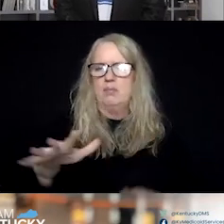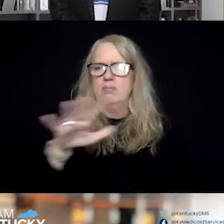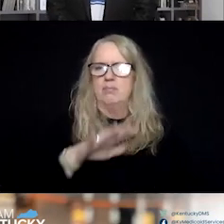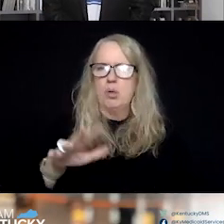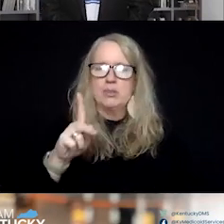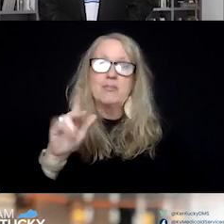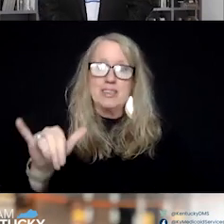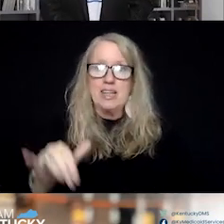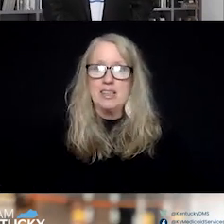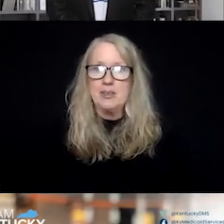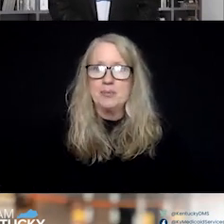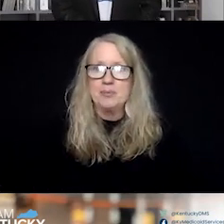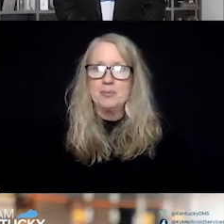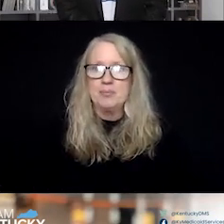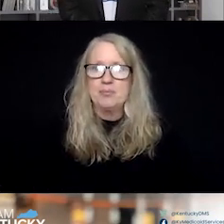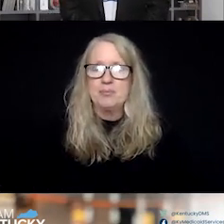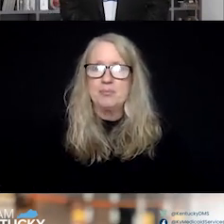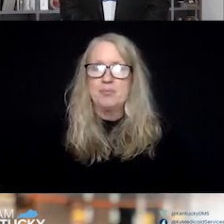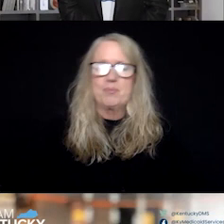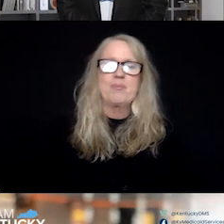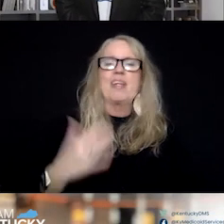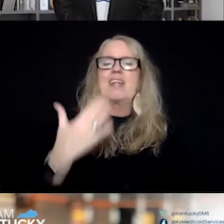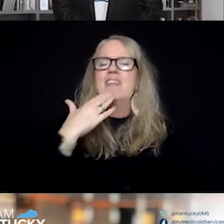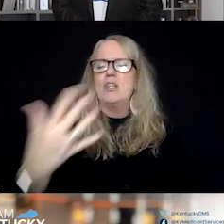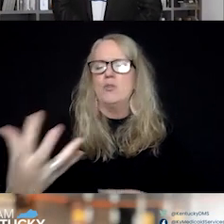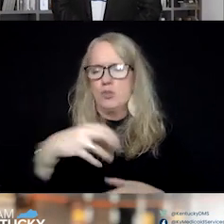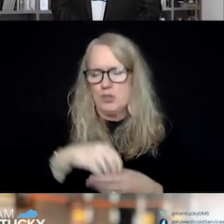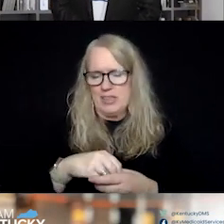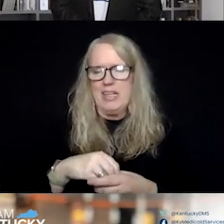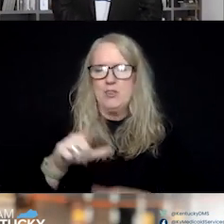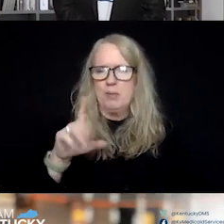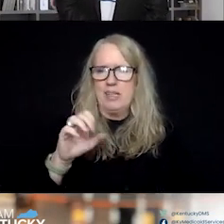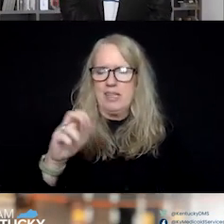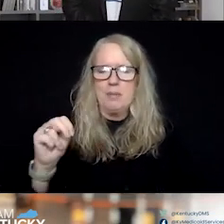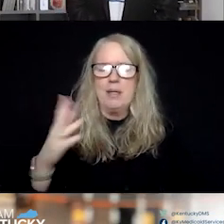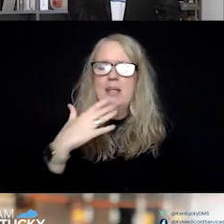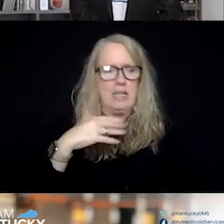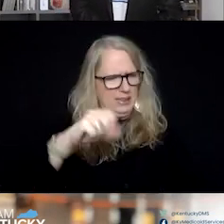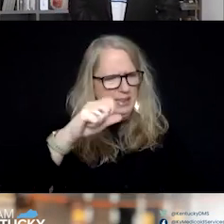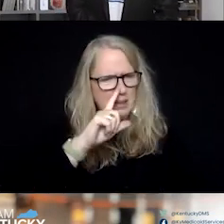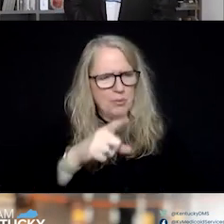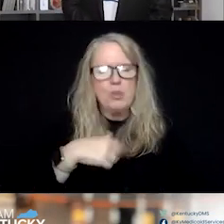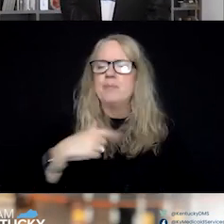THANK YOU FOR YOUR WORK THAT YOU ARE DOING. TAKE IN THIS